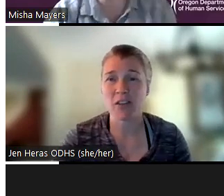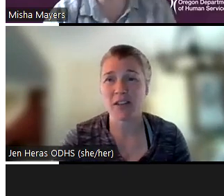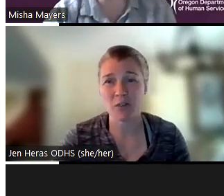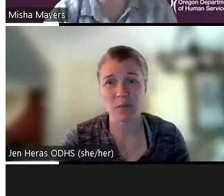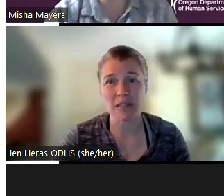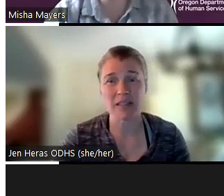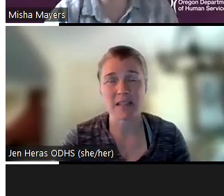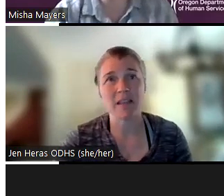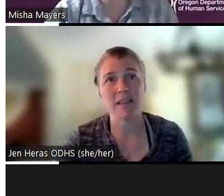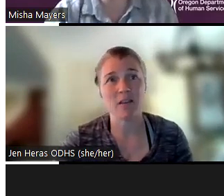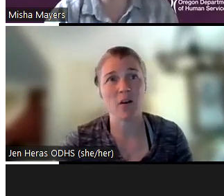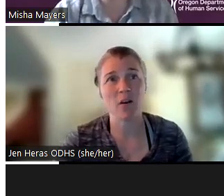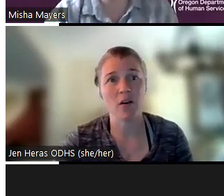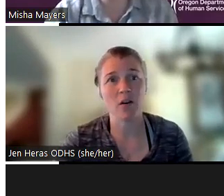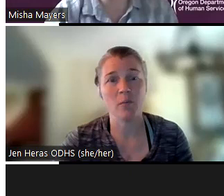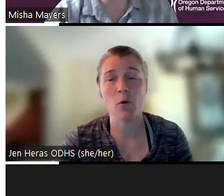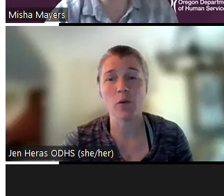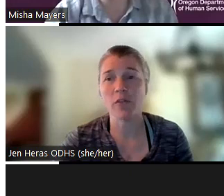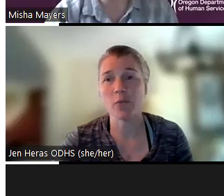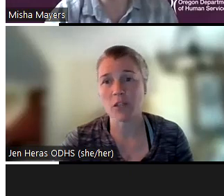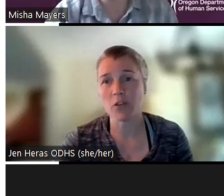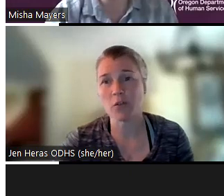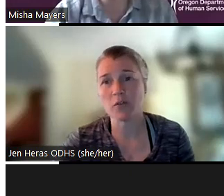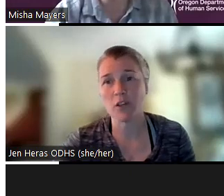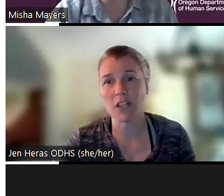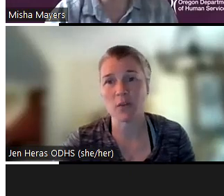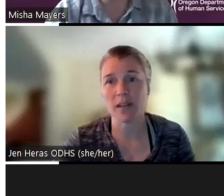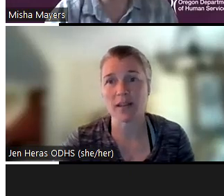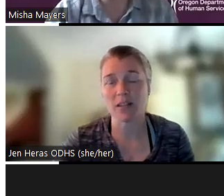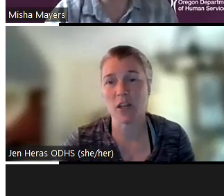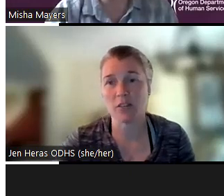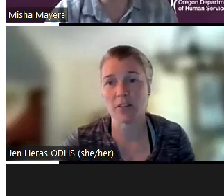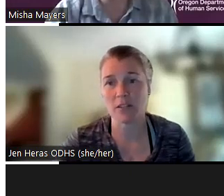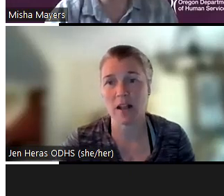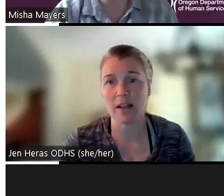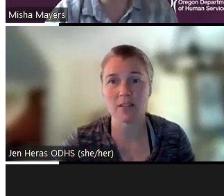A CHILDCARE DESERT MEANS THERE ARE MORE THAN 3 CHILDREN FOR EACH REGULATED CHILDCARE SLOT,